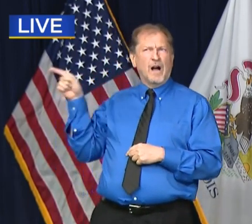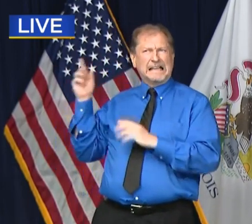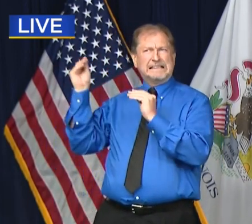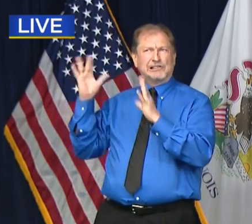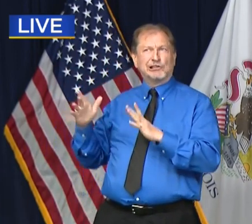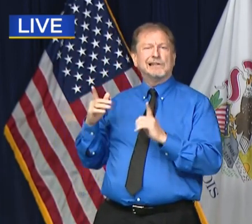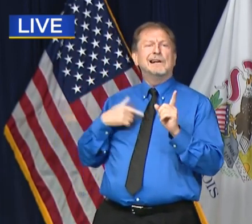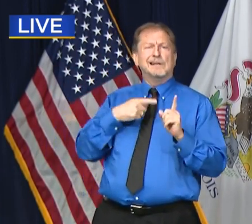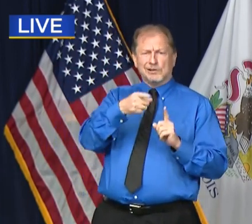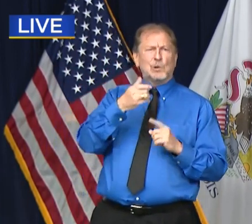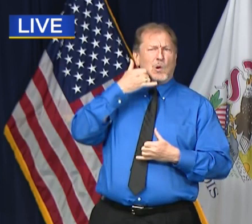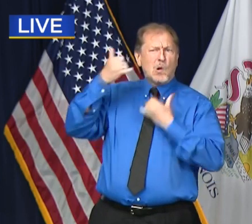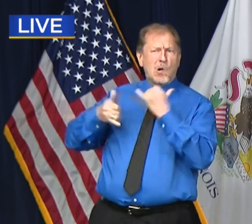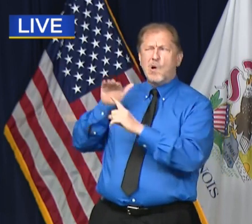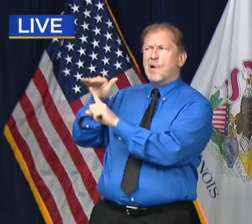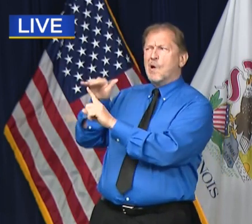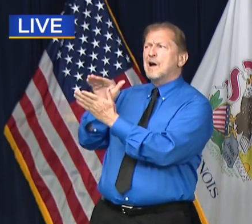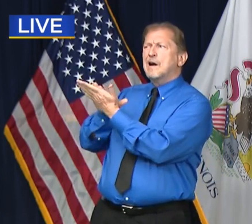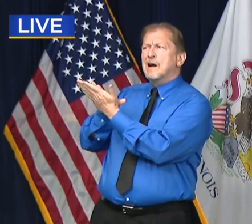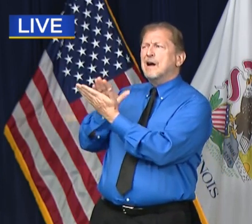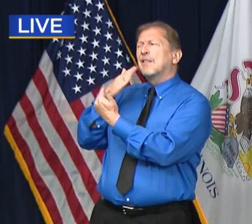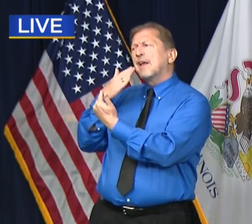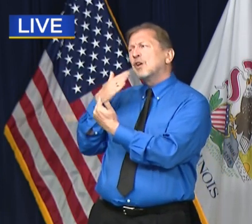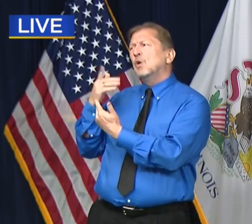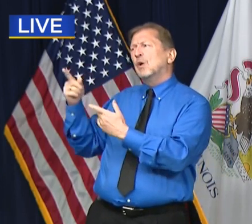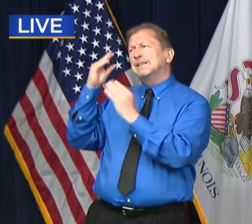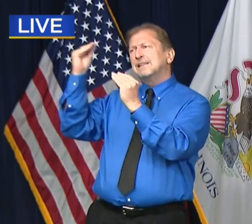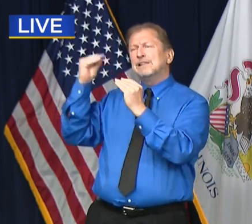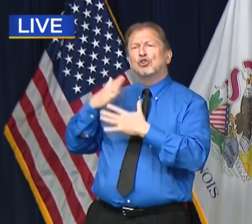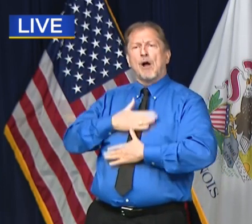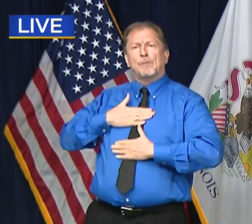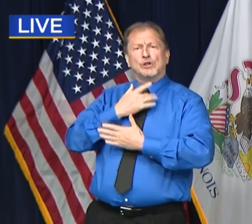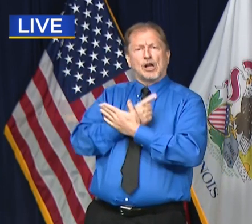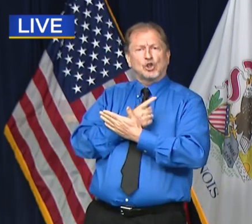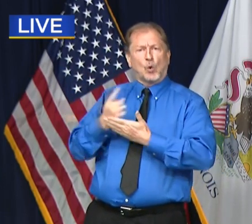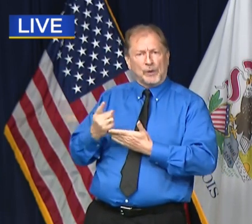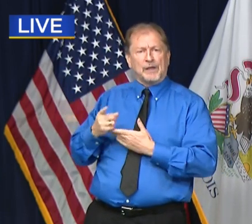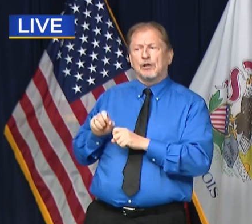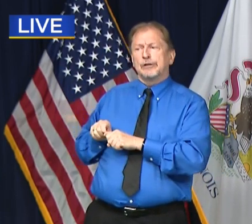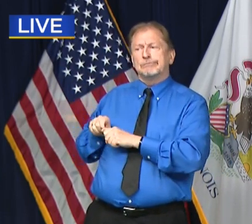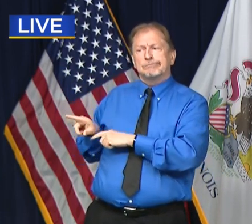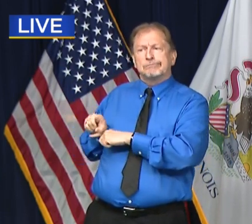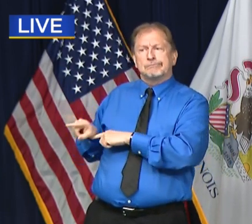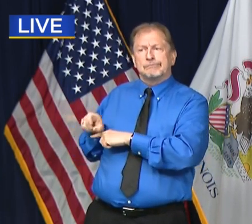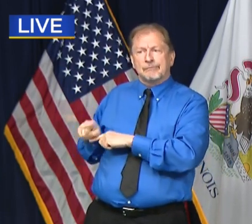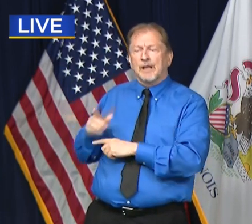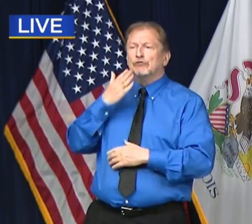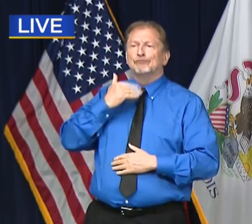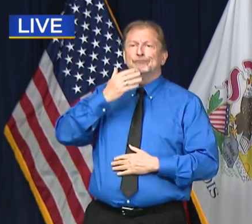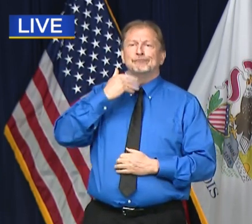SO VERY GRATEFUL TO YOU. IF YOU ARE NOT A TEACHER, BUT YOU KNOW ONE I HOPE YOU WILL TAKE A MOMENT TO THANK THEM